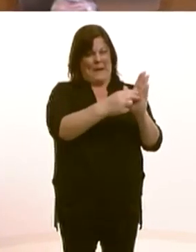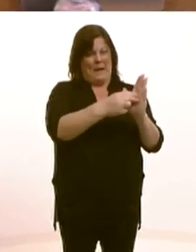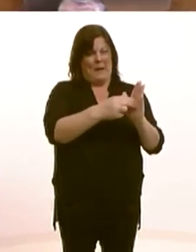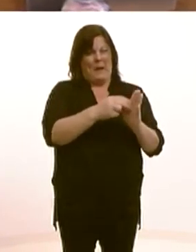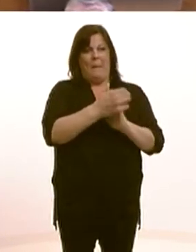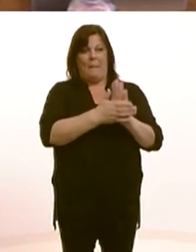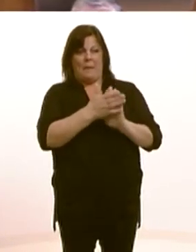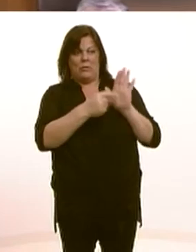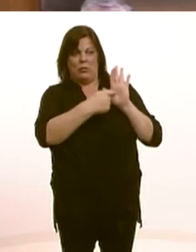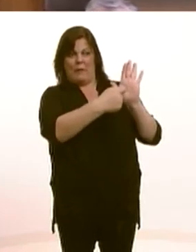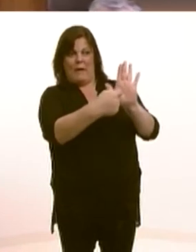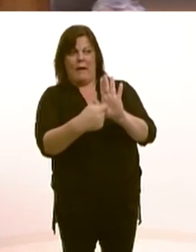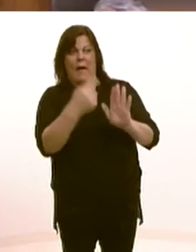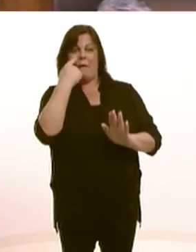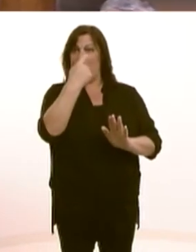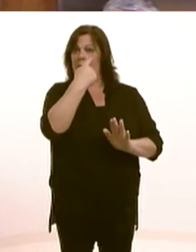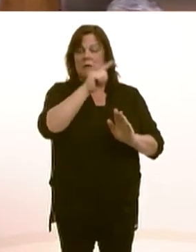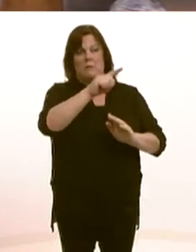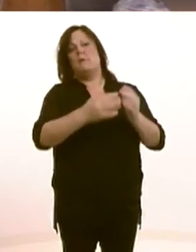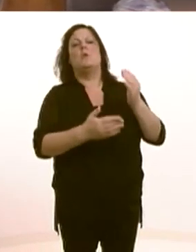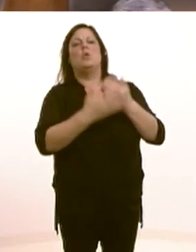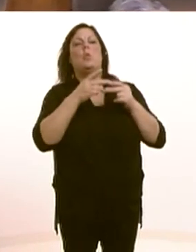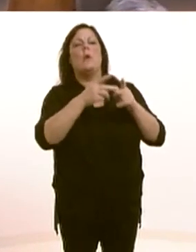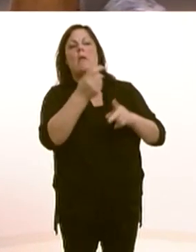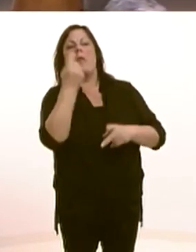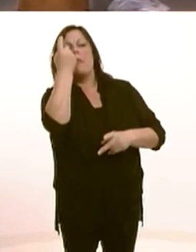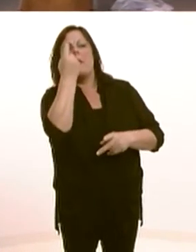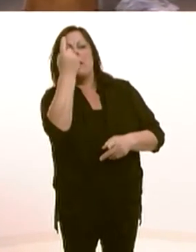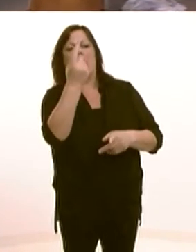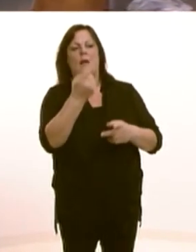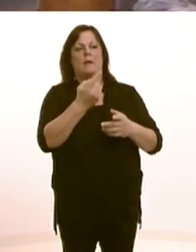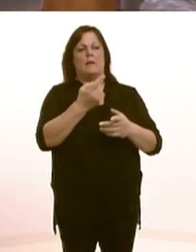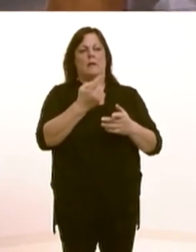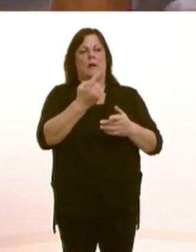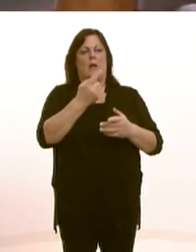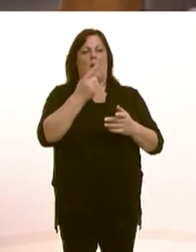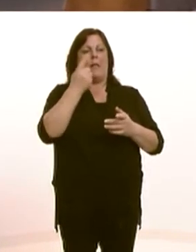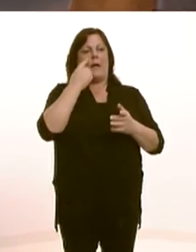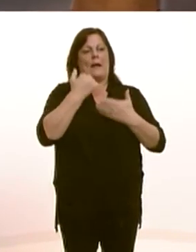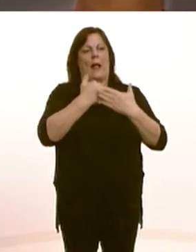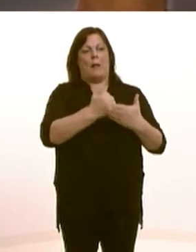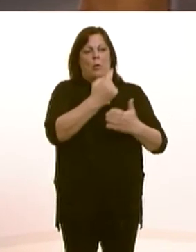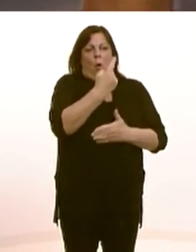thinking that we want to see in our health service, that not just benefits the system, but, importantly, benefits patients.